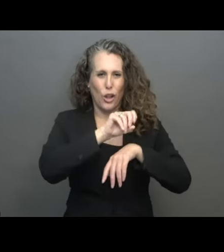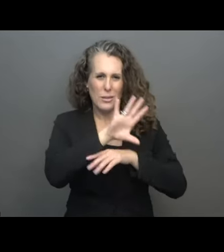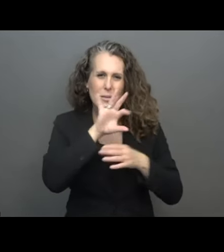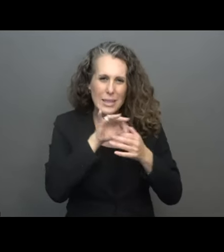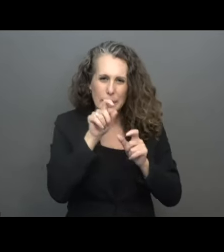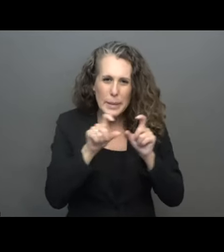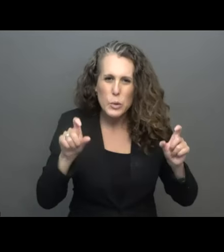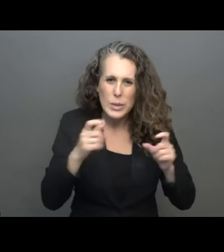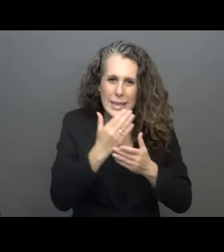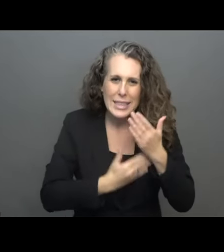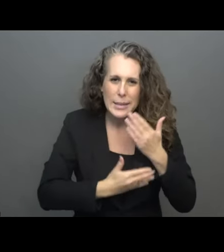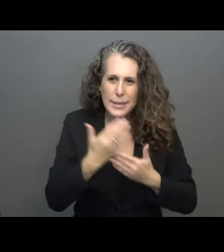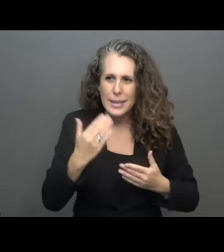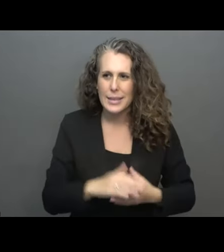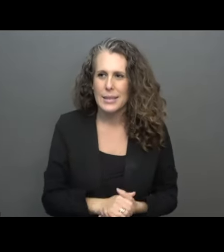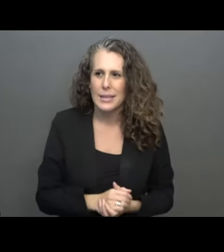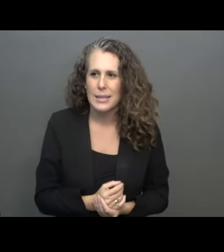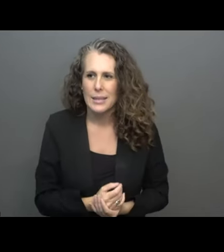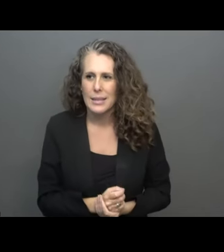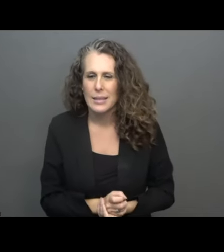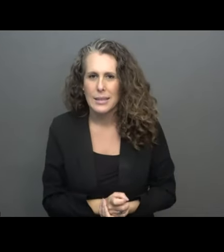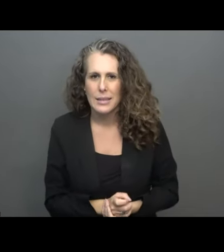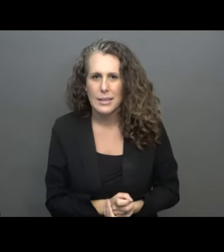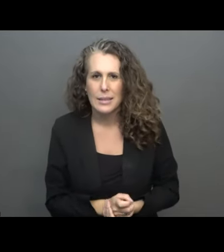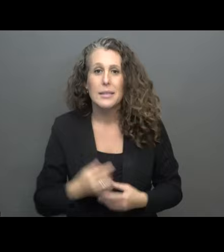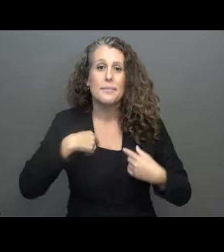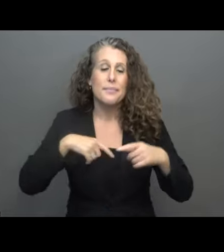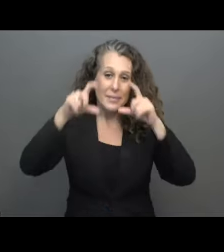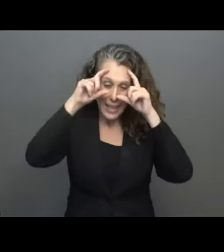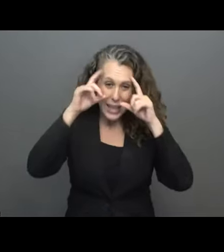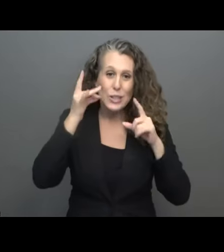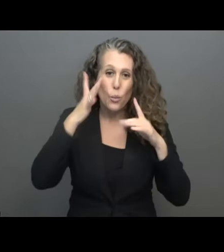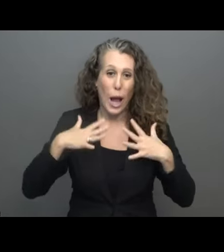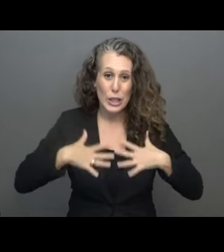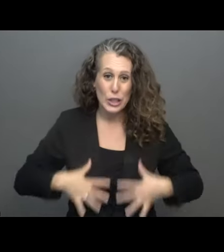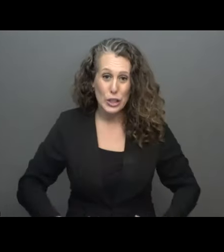reported in the net in Chinese blush. 14:44:22 Sit down please you could immediately